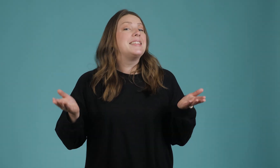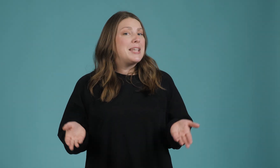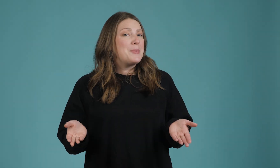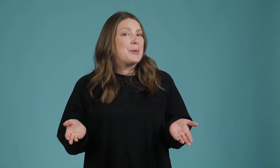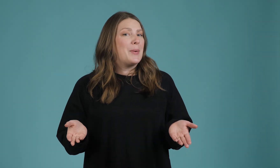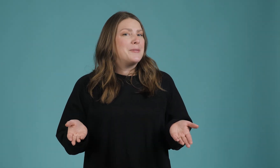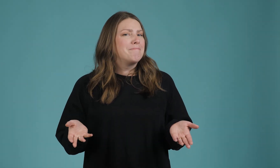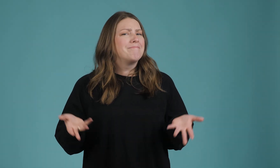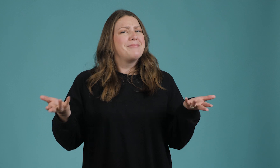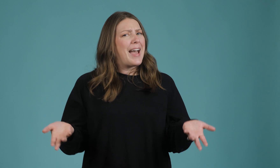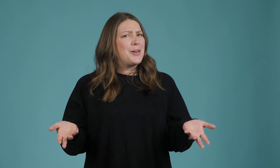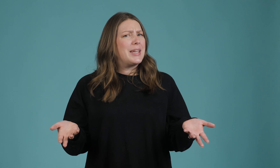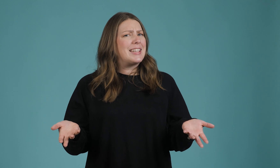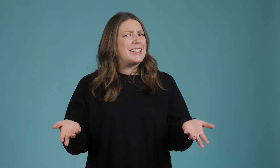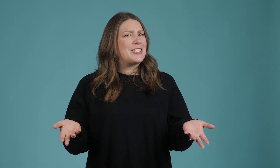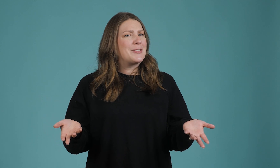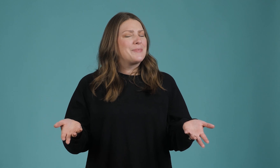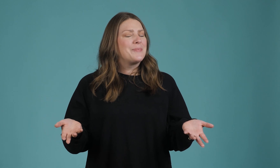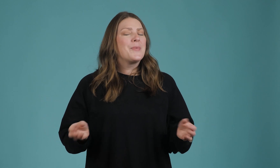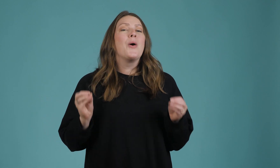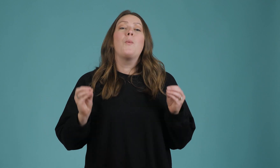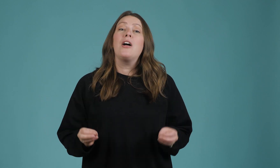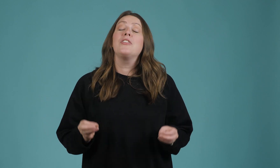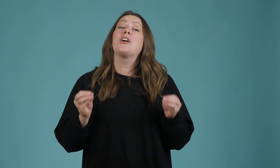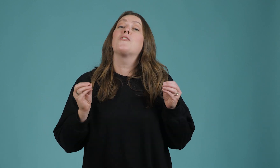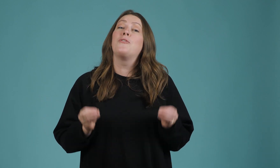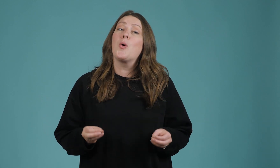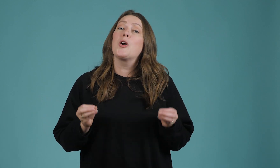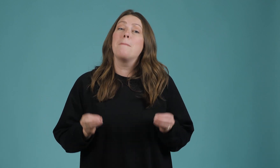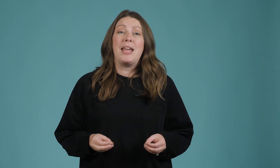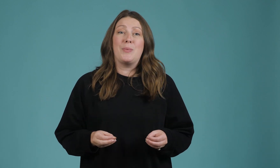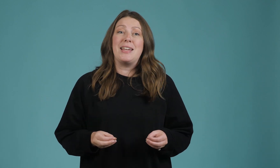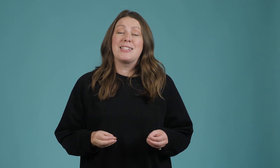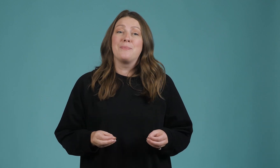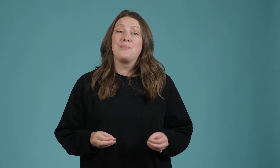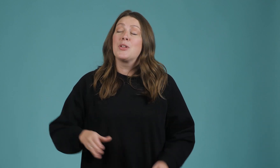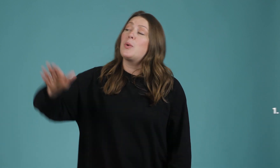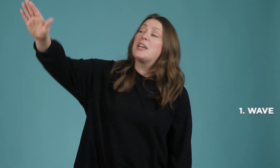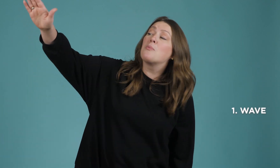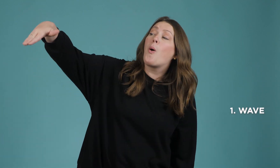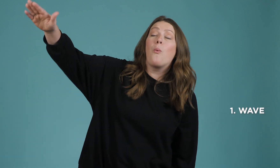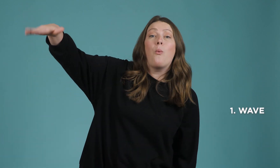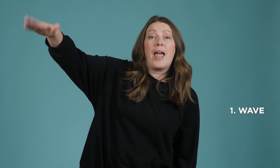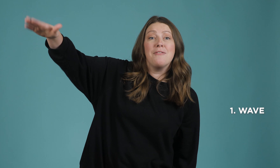Tip number one how do we get attention? Well, there are four main ways we can wave.